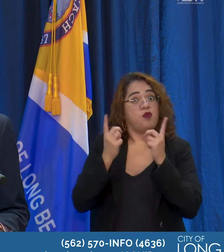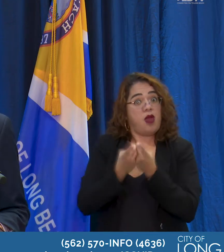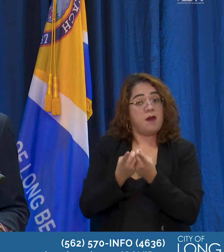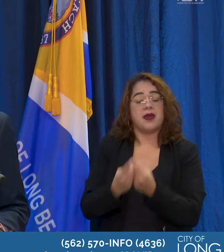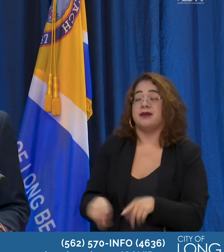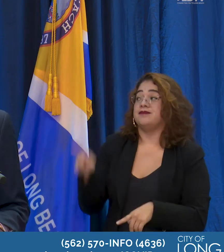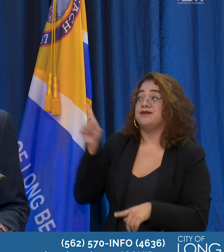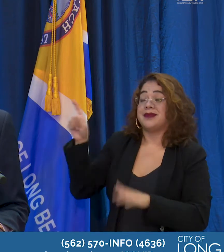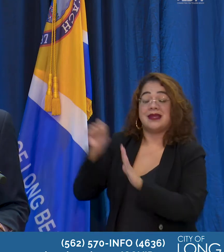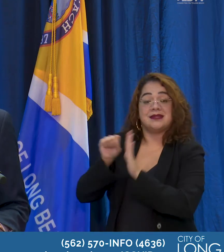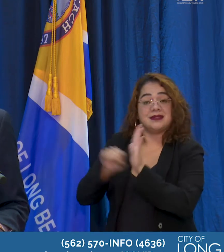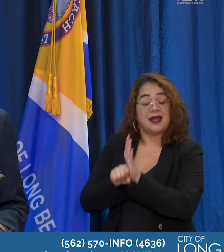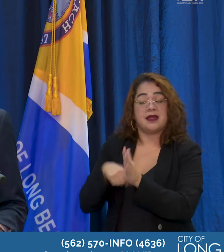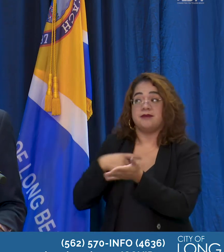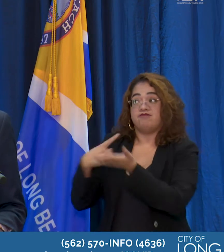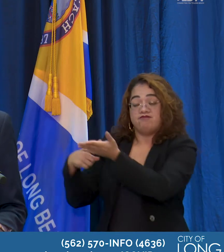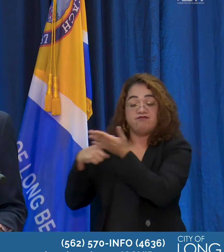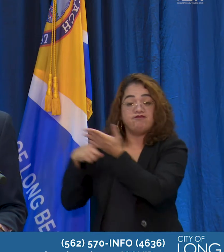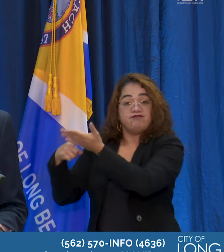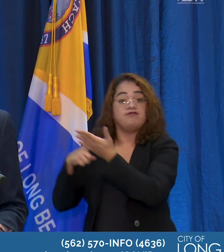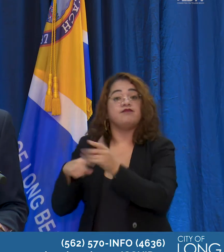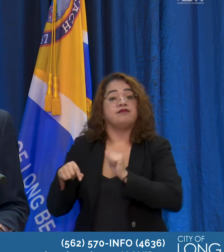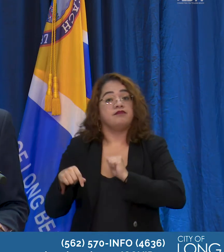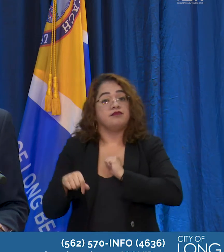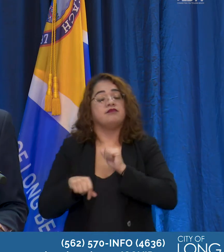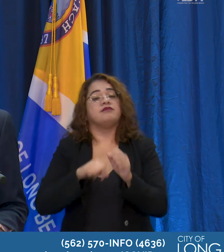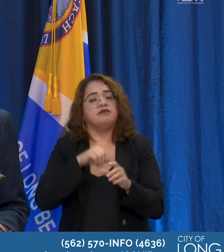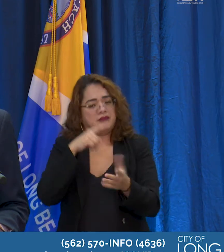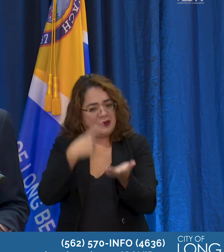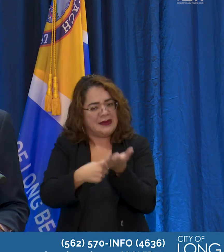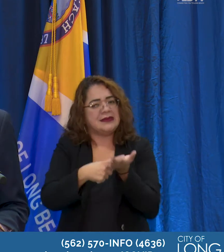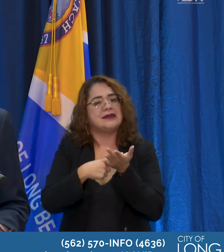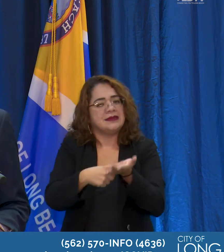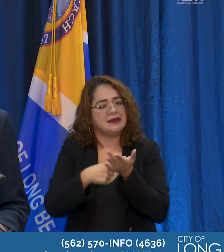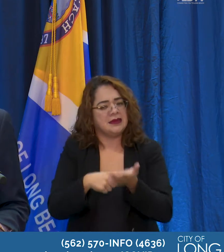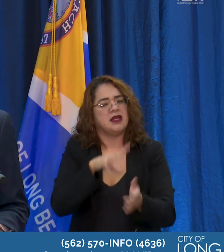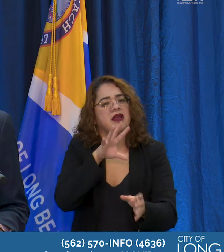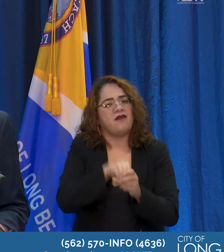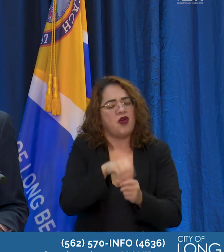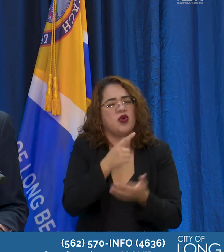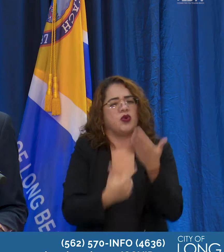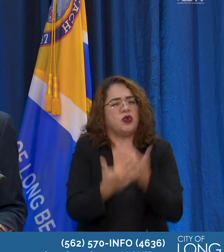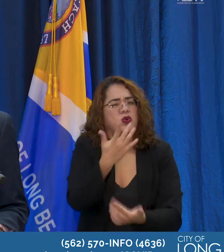I'm engaged in this work as well to see if there is a path forward and I'm very optimistic and hopeful that there will be.